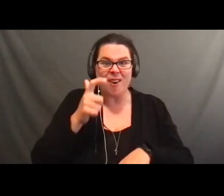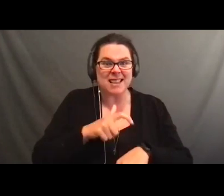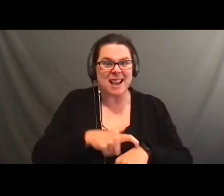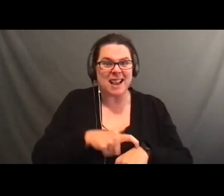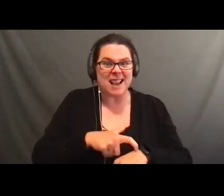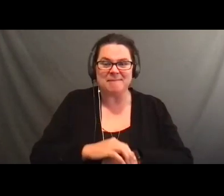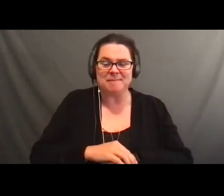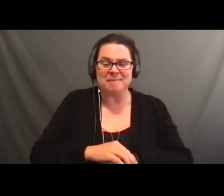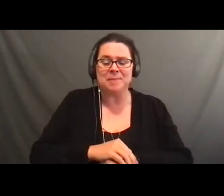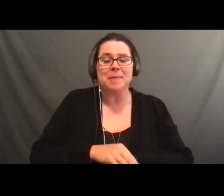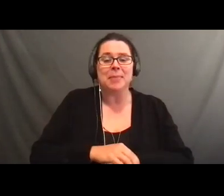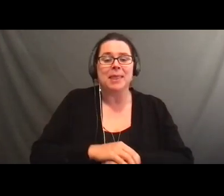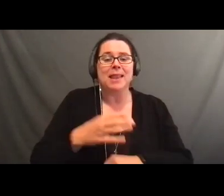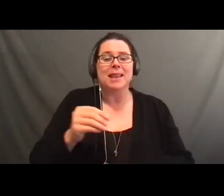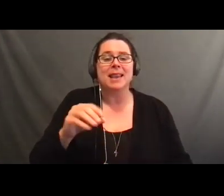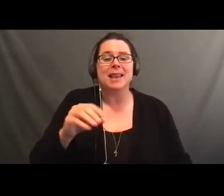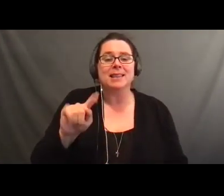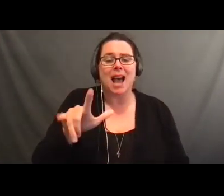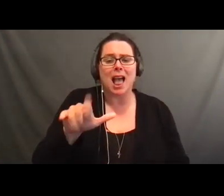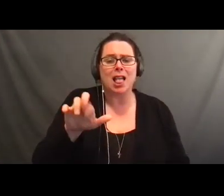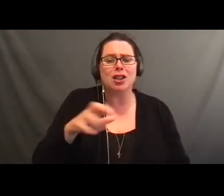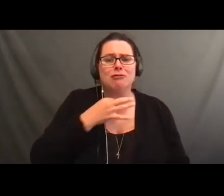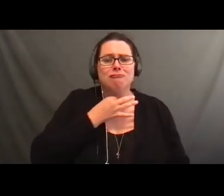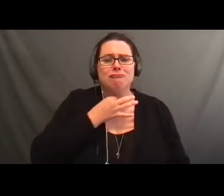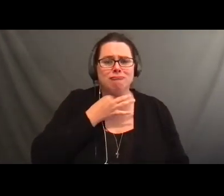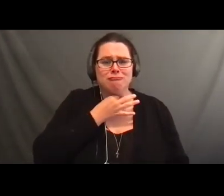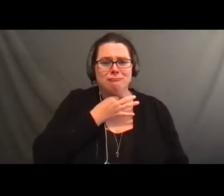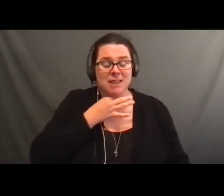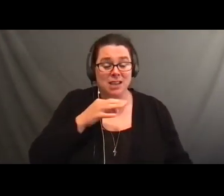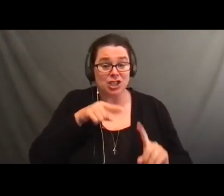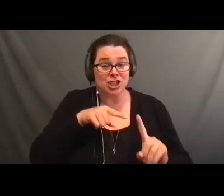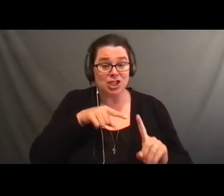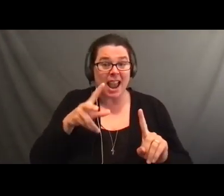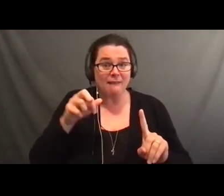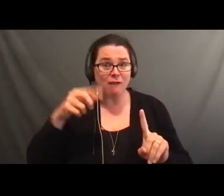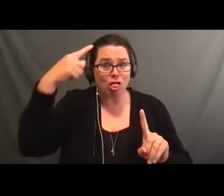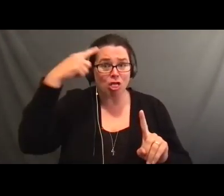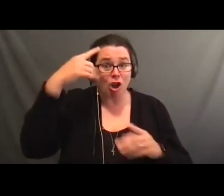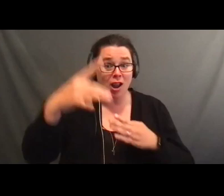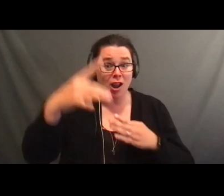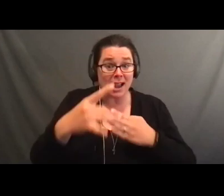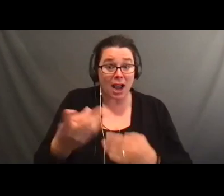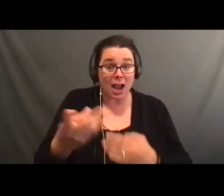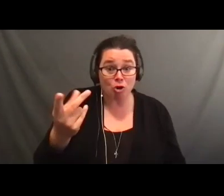And then Tyler was wondering, has she ever thought about a guide dog?